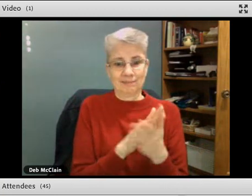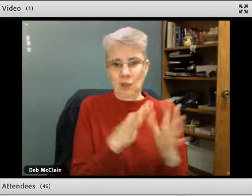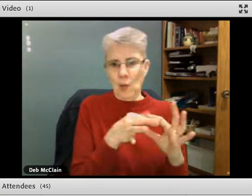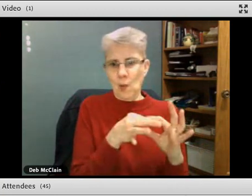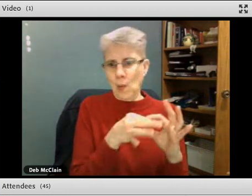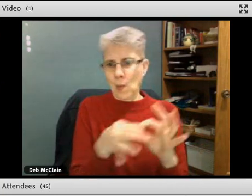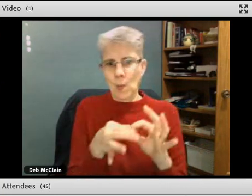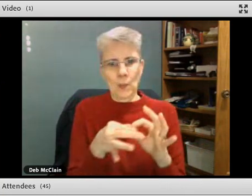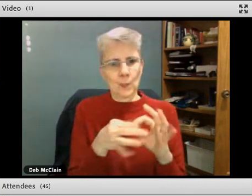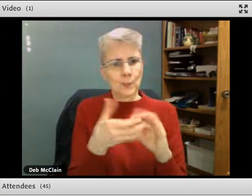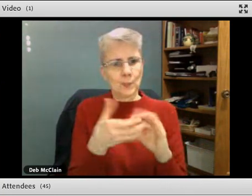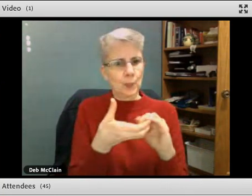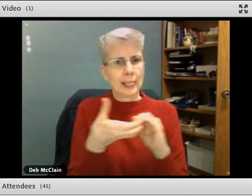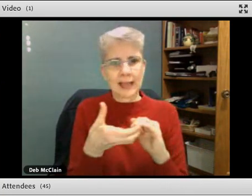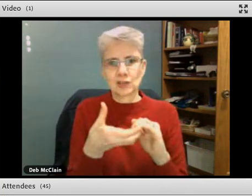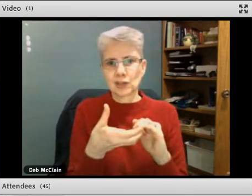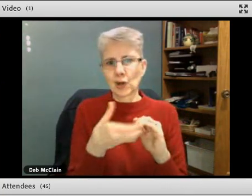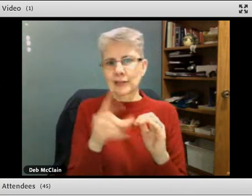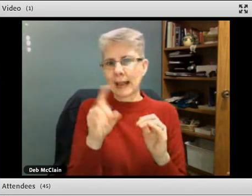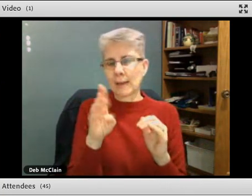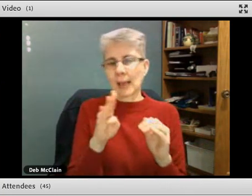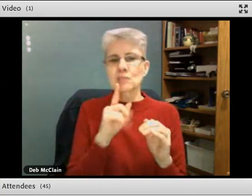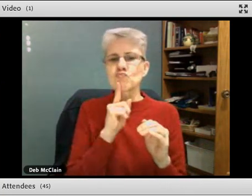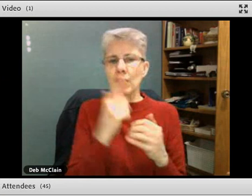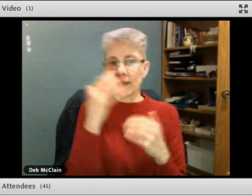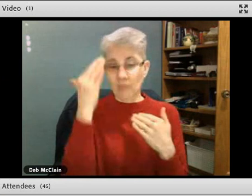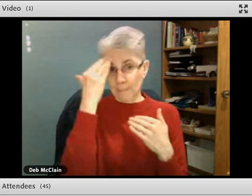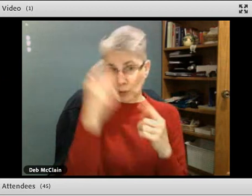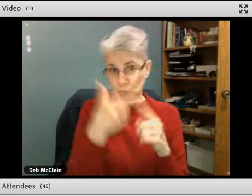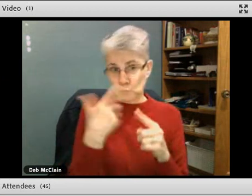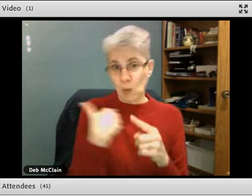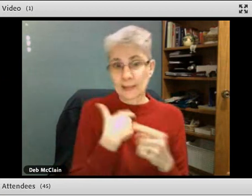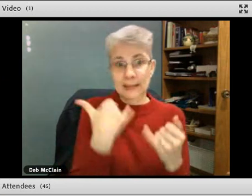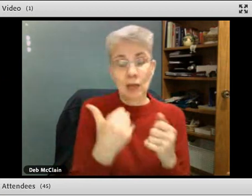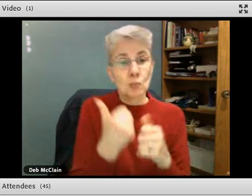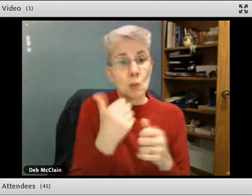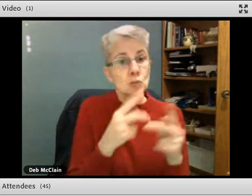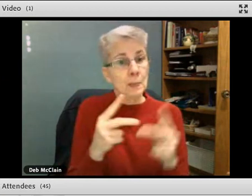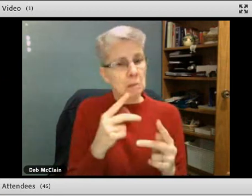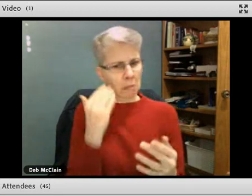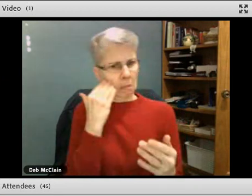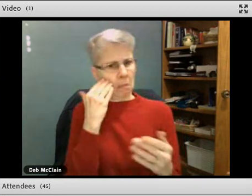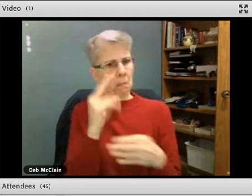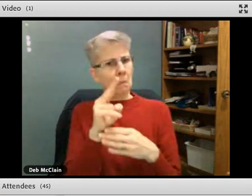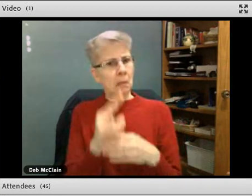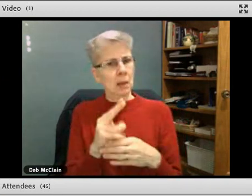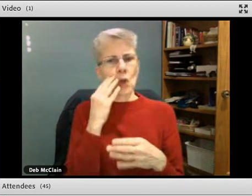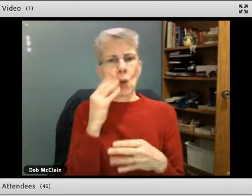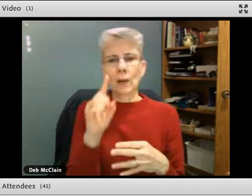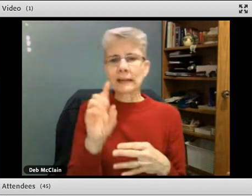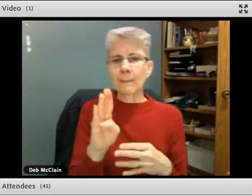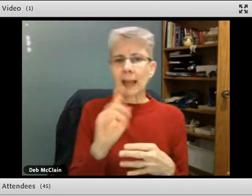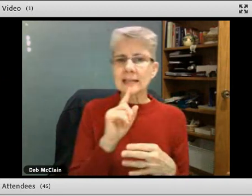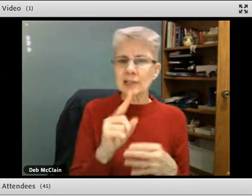something that's very familiar to us now, to most people now. You know what a database is. You have fields, and you have information.